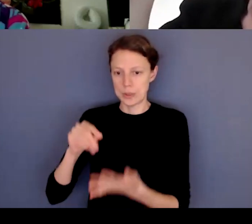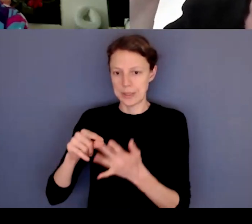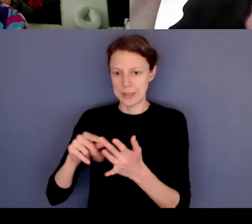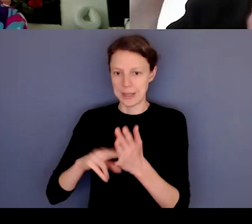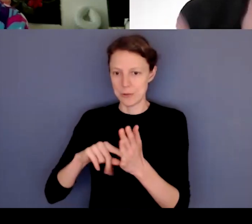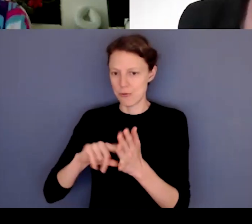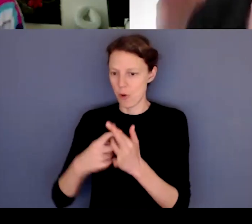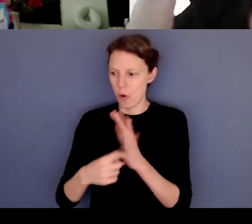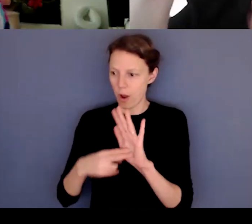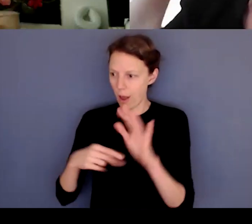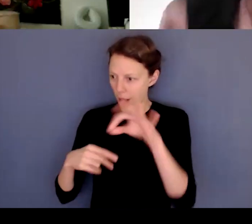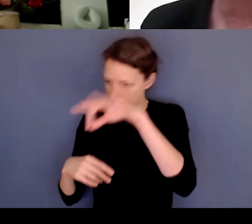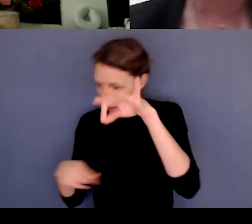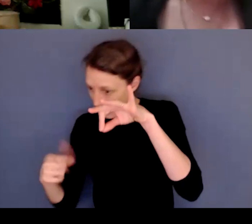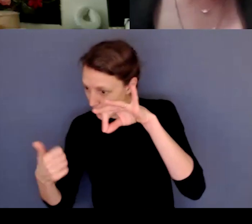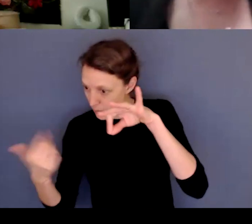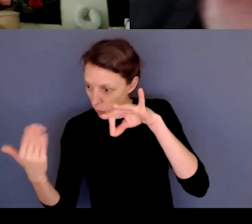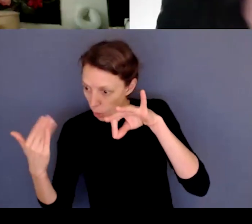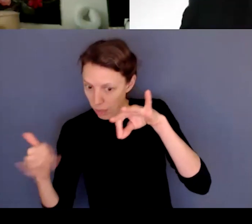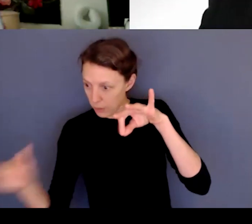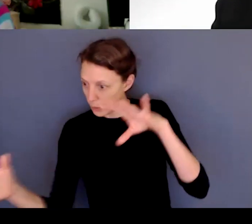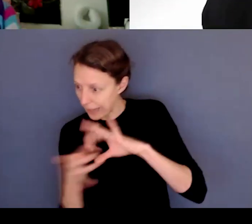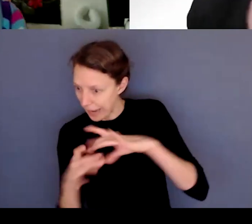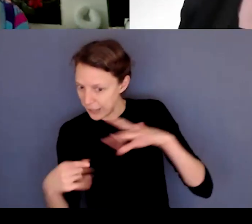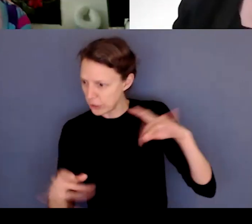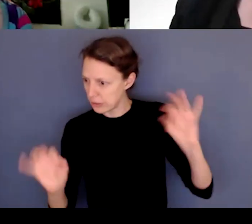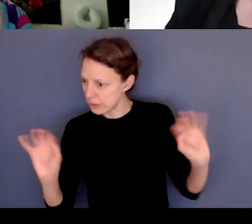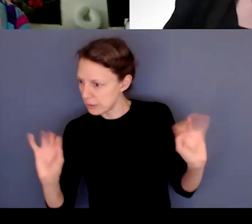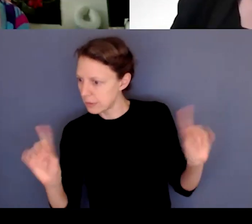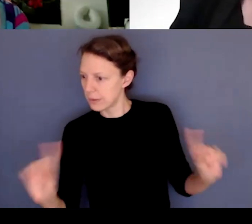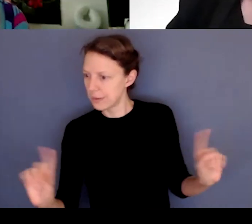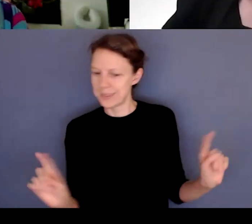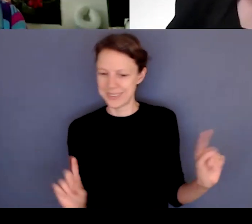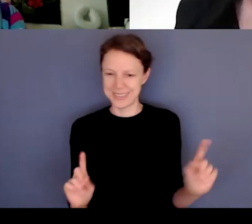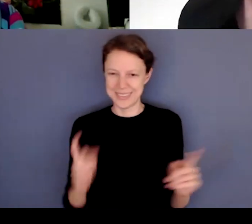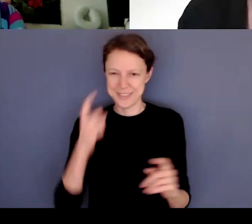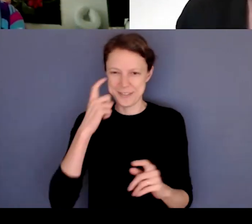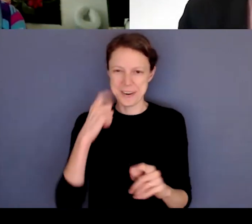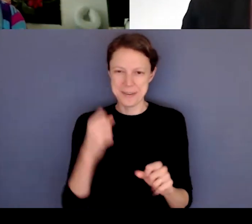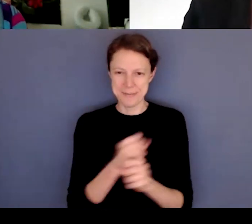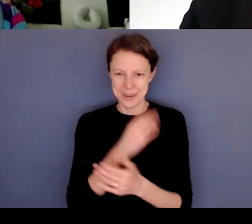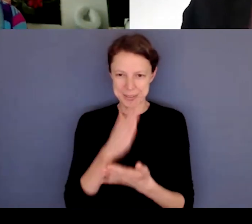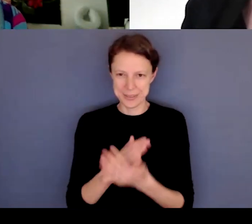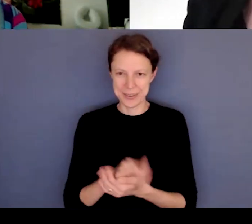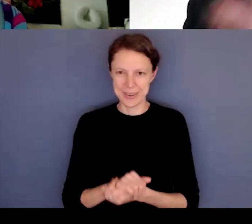this cool? Is this? Would you engage with this? And try and make sure. And actually, they've always are pretty generous in